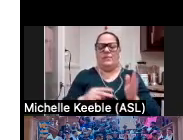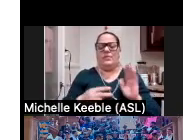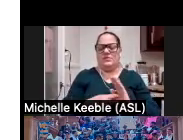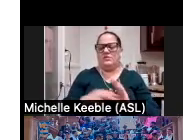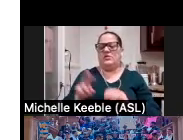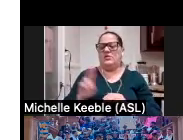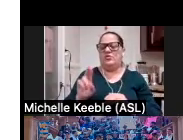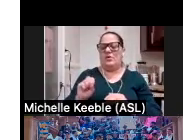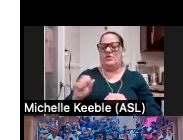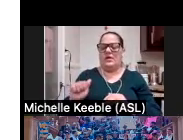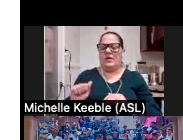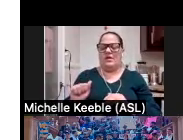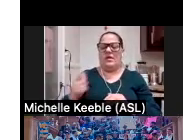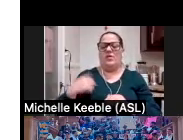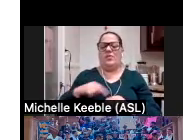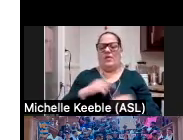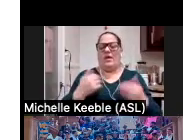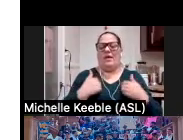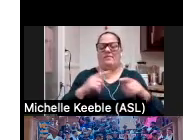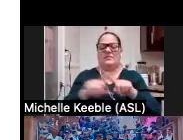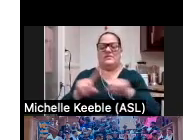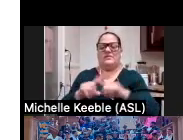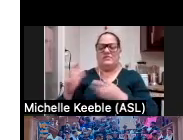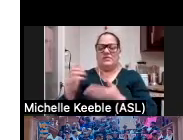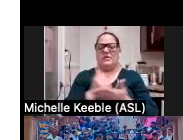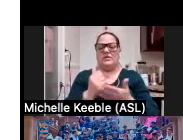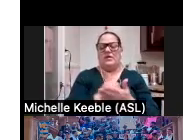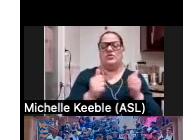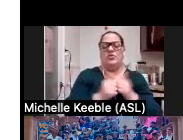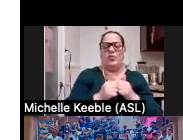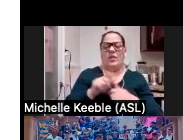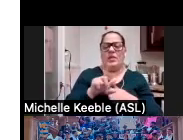that goal, we have mobilized the collection in dialogue with loans and reproductions that expand